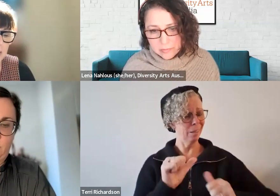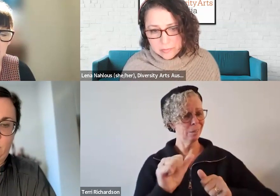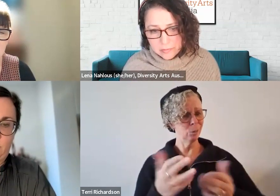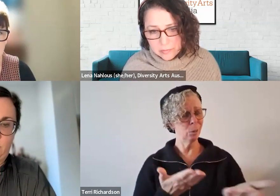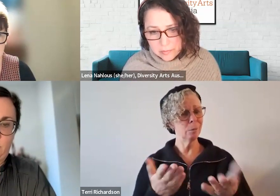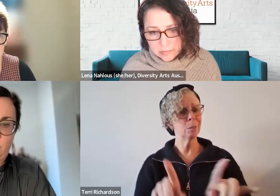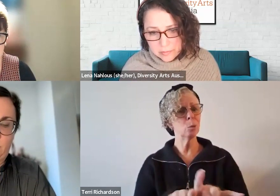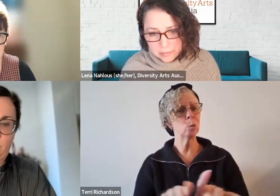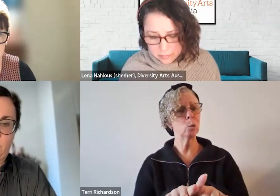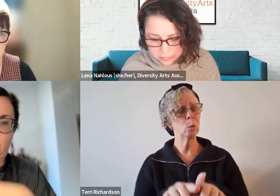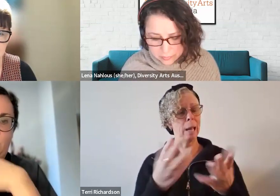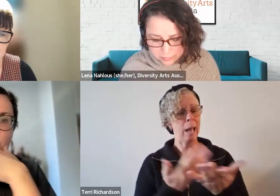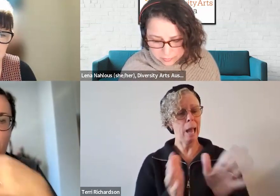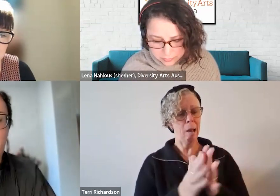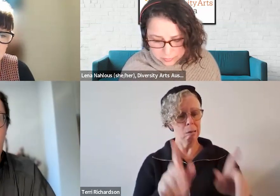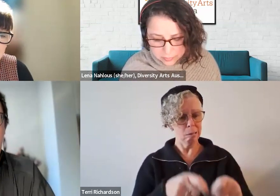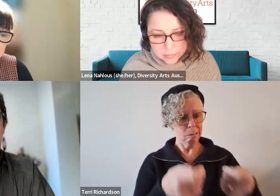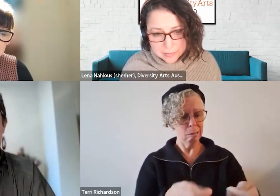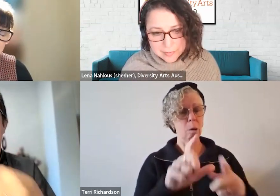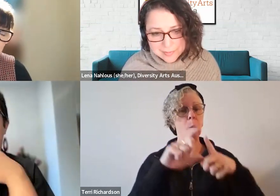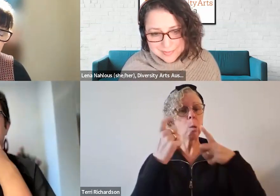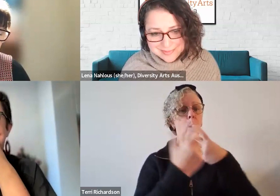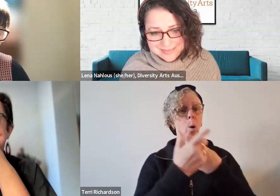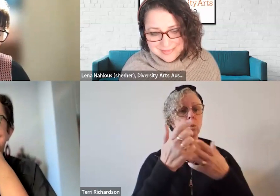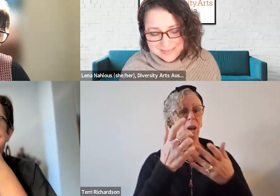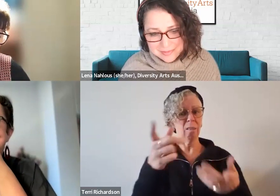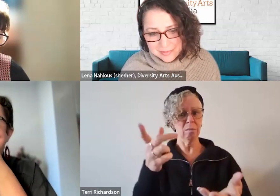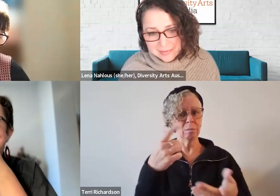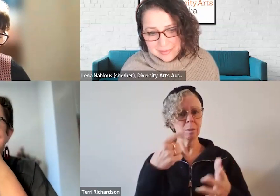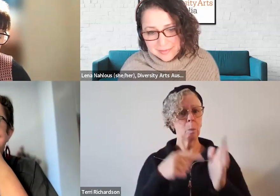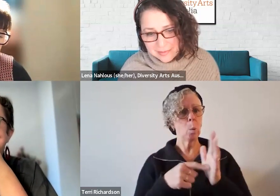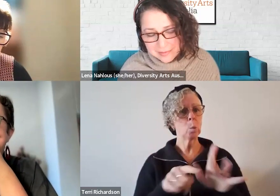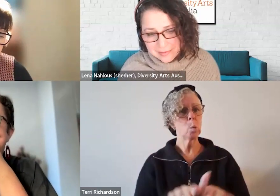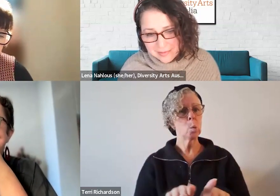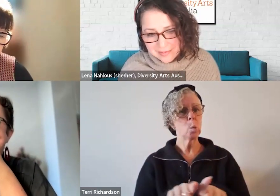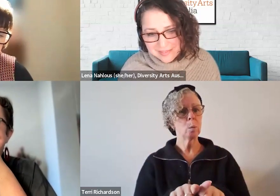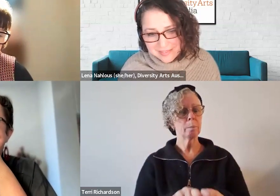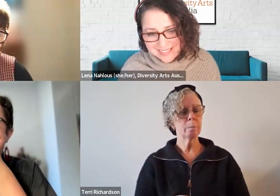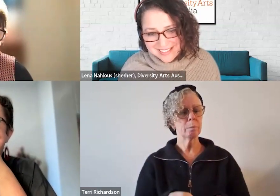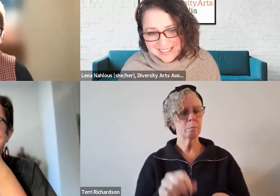That culture matters, and this very much rings true from the Indigenous perspective